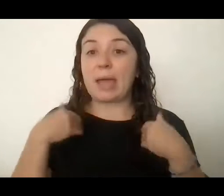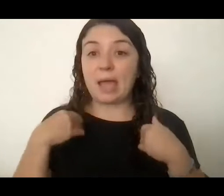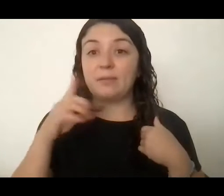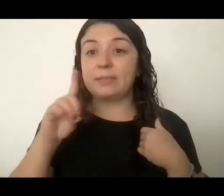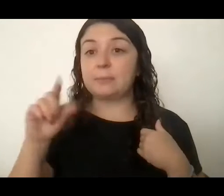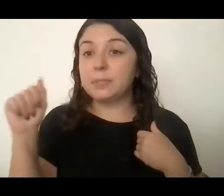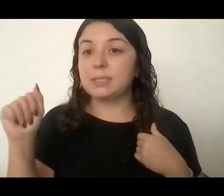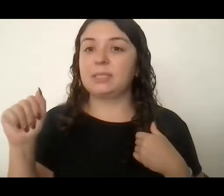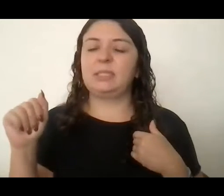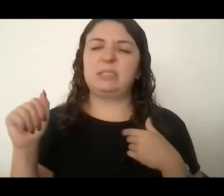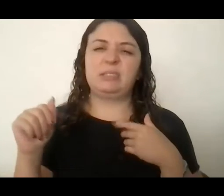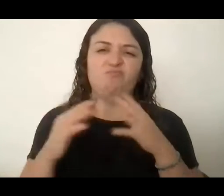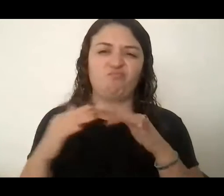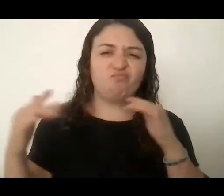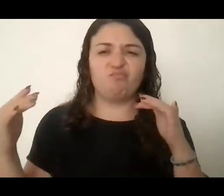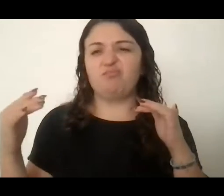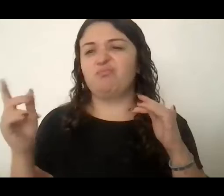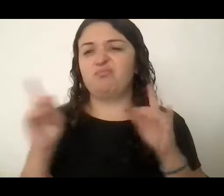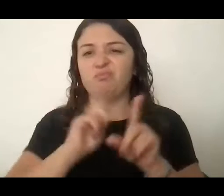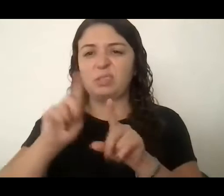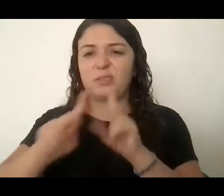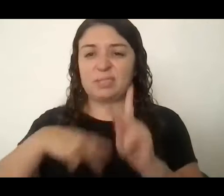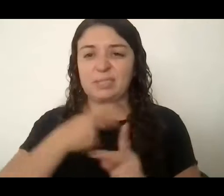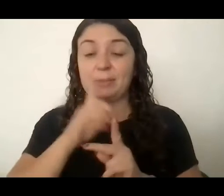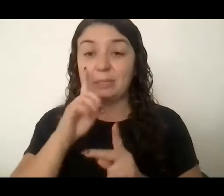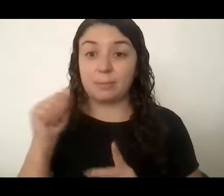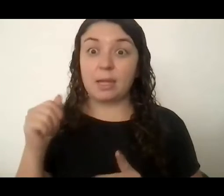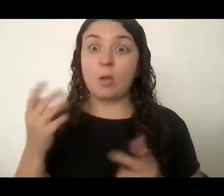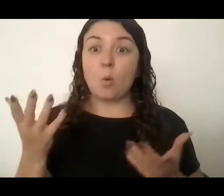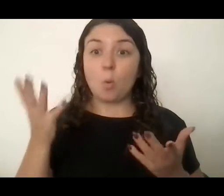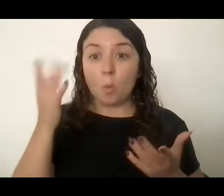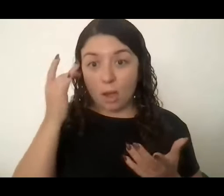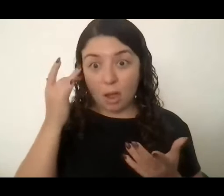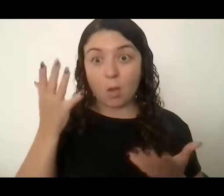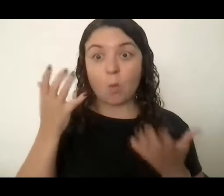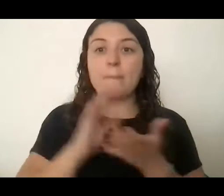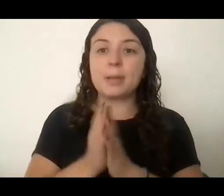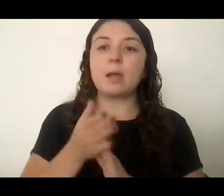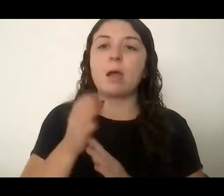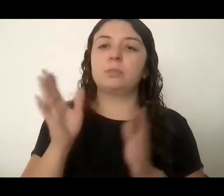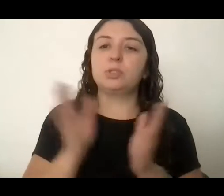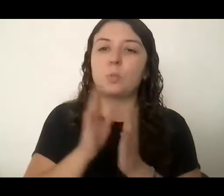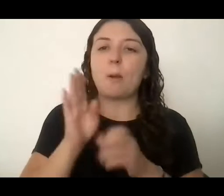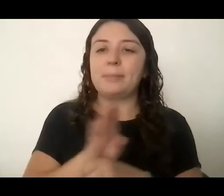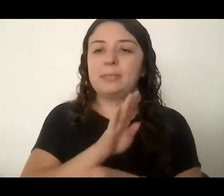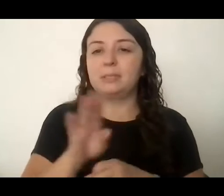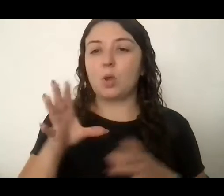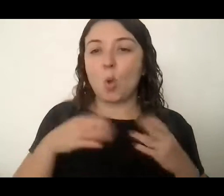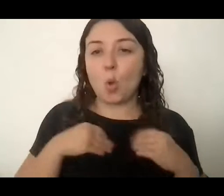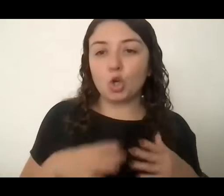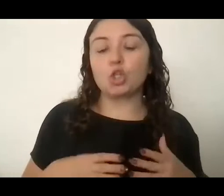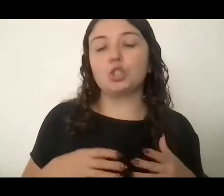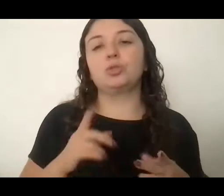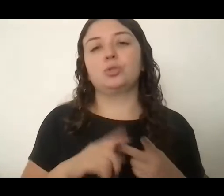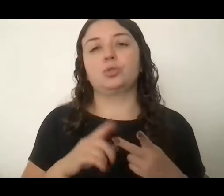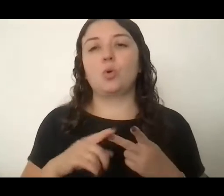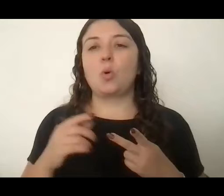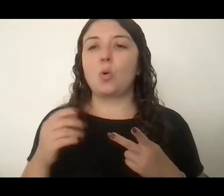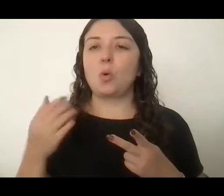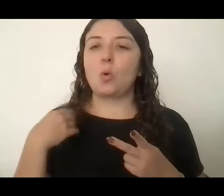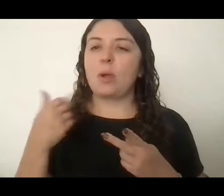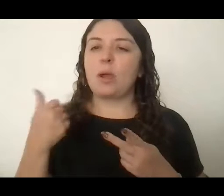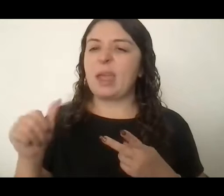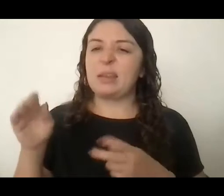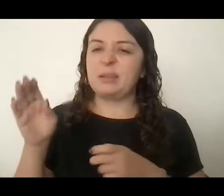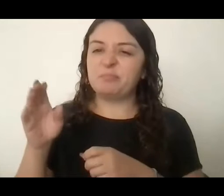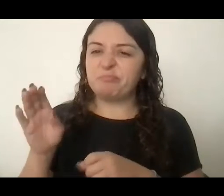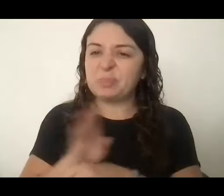spectrum to become small business owners. I am joined about I my incredible colleague,